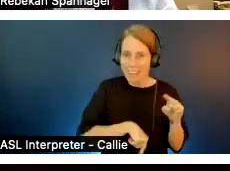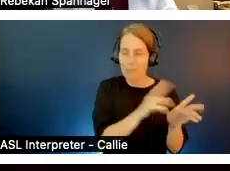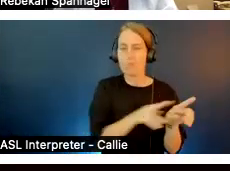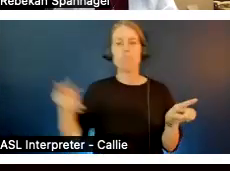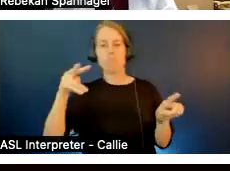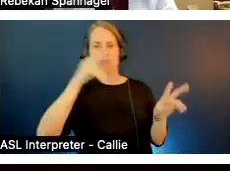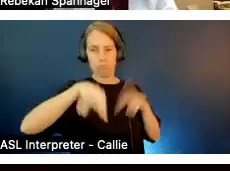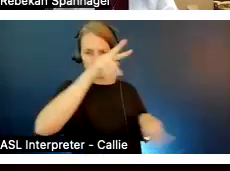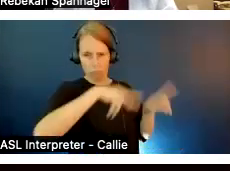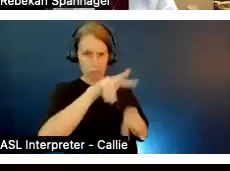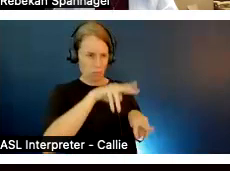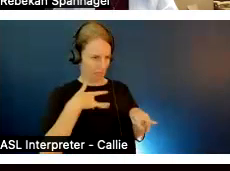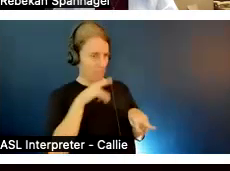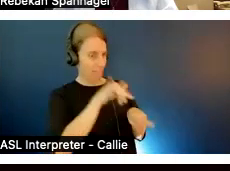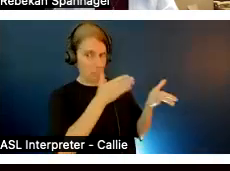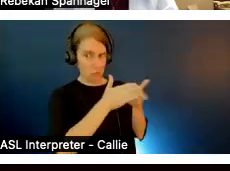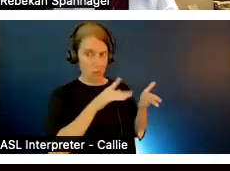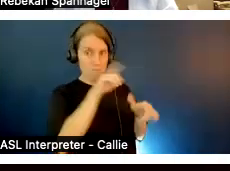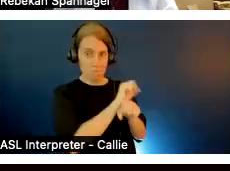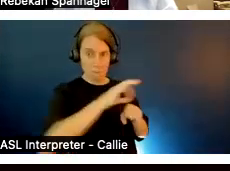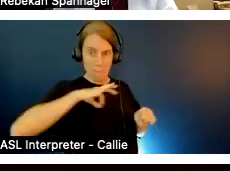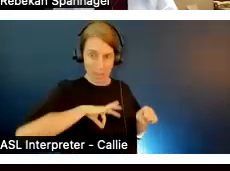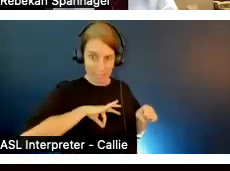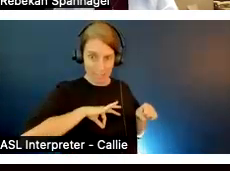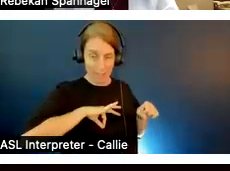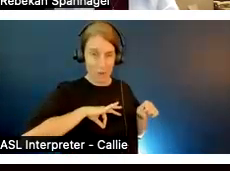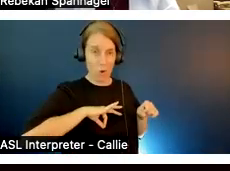that service is truly benefiting you or if there's any concerns that they can advocate